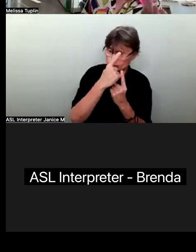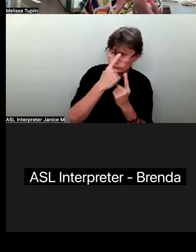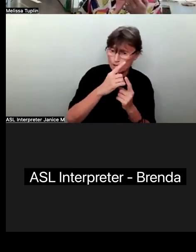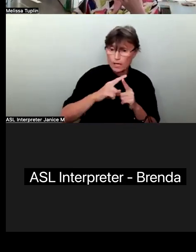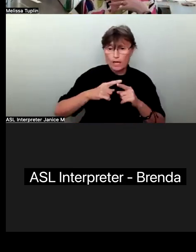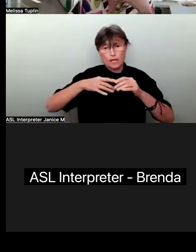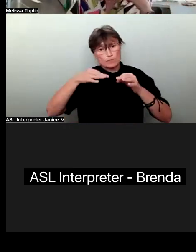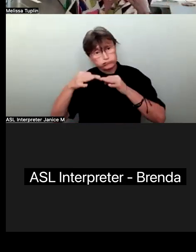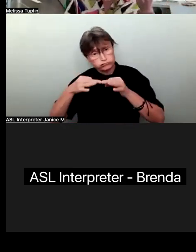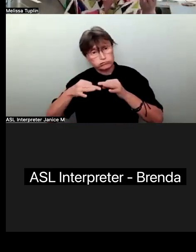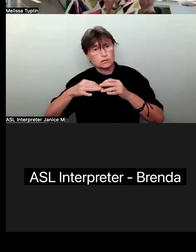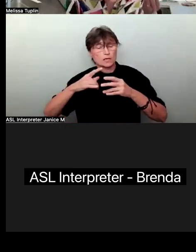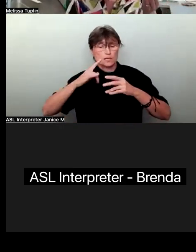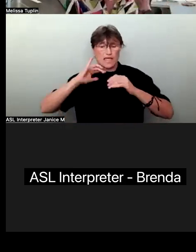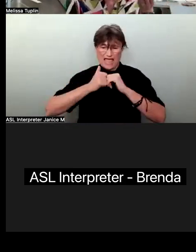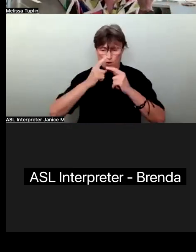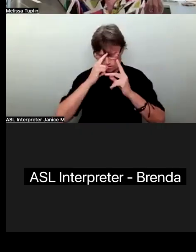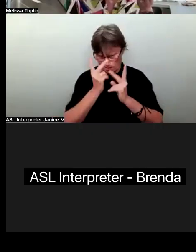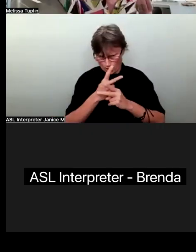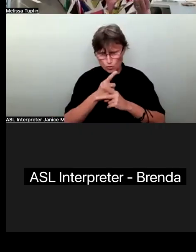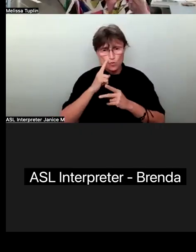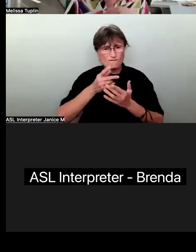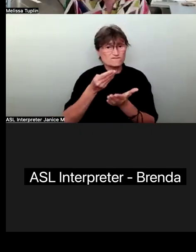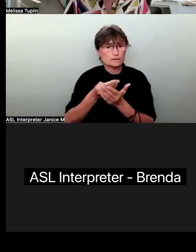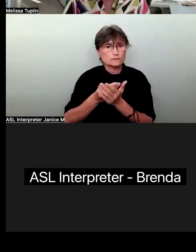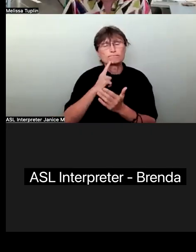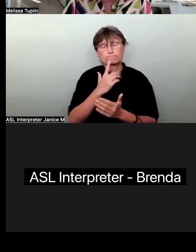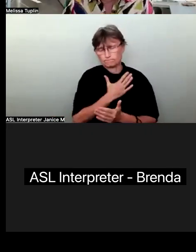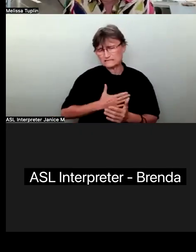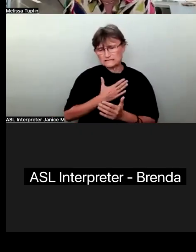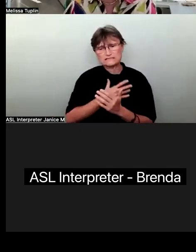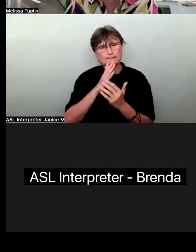funding request, please be really specific about what it means for your organization.